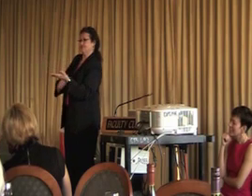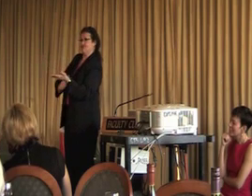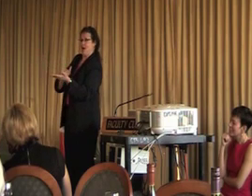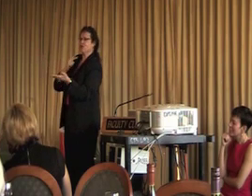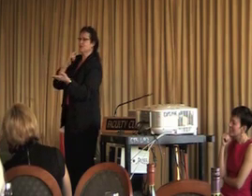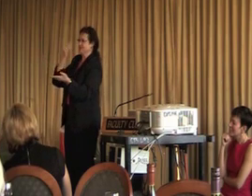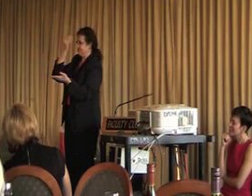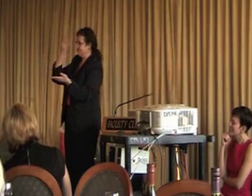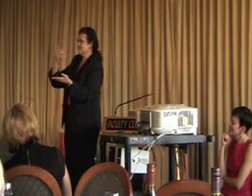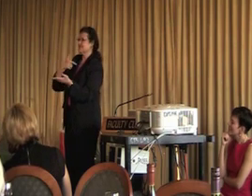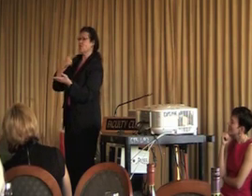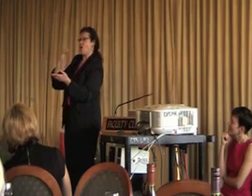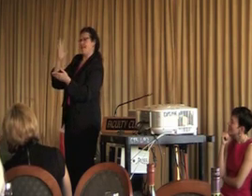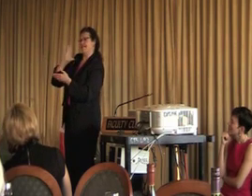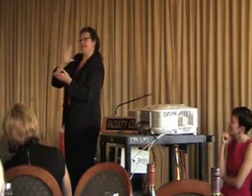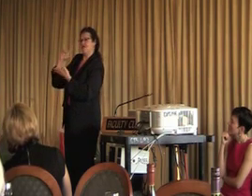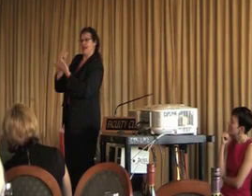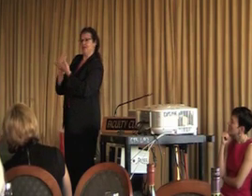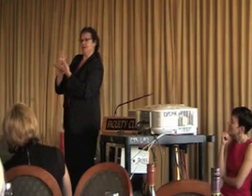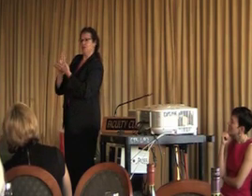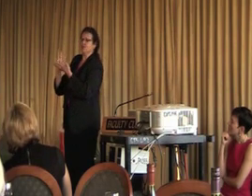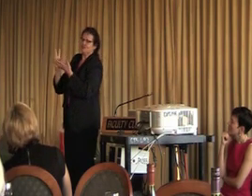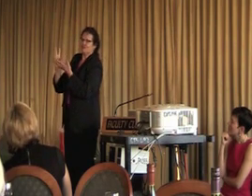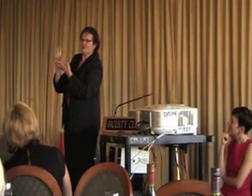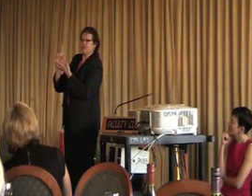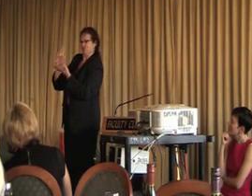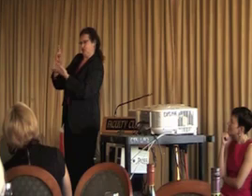Chair of Deaf Studies. Honorary members and faculty here, I wanted to let you know that